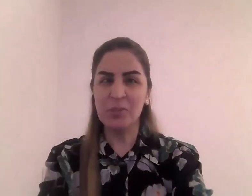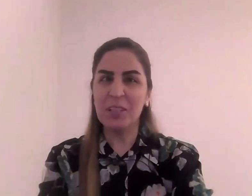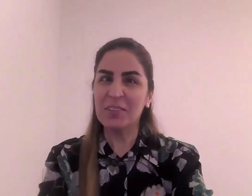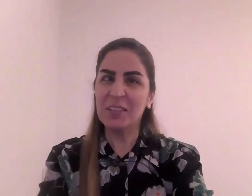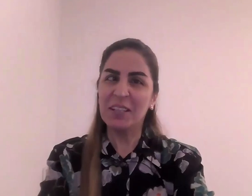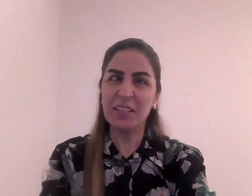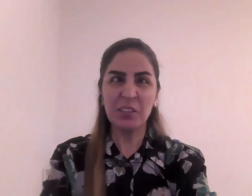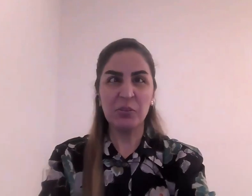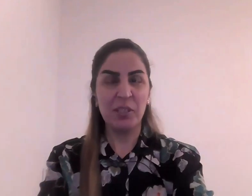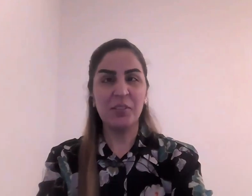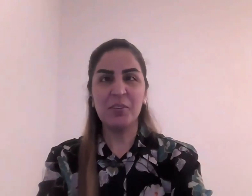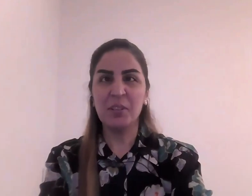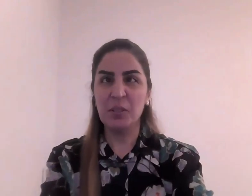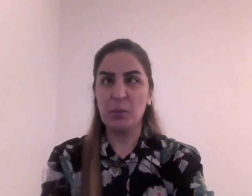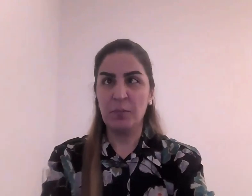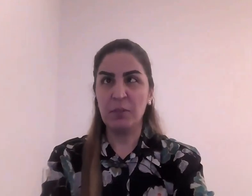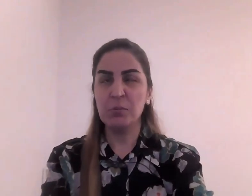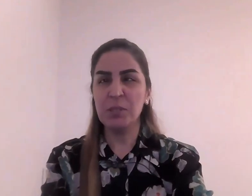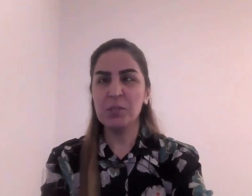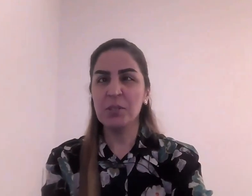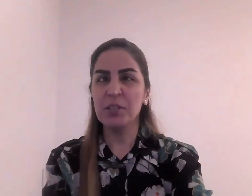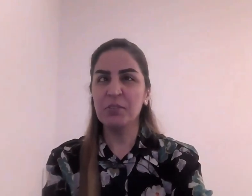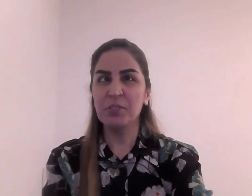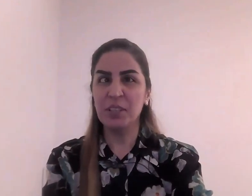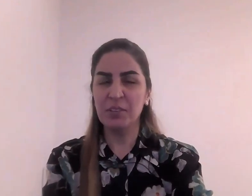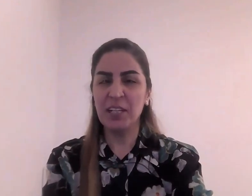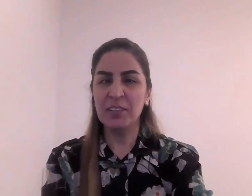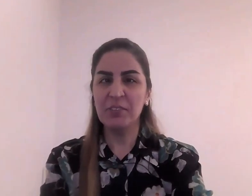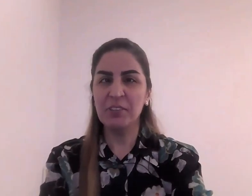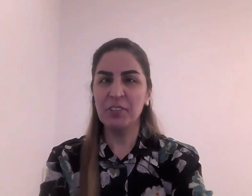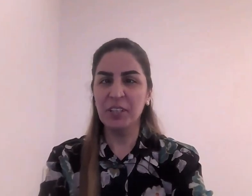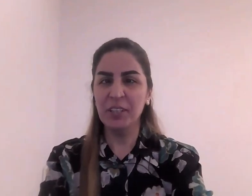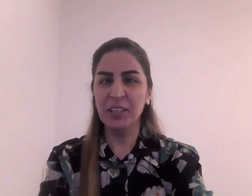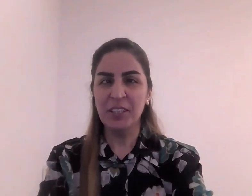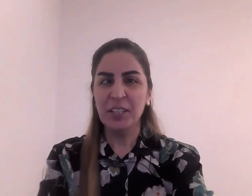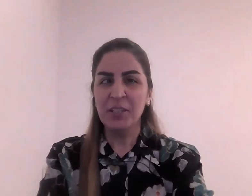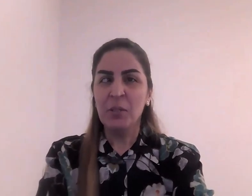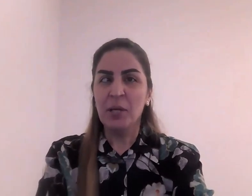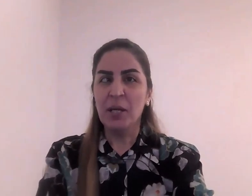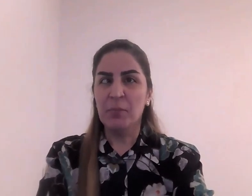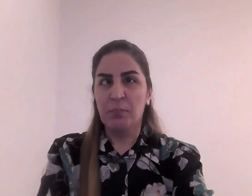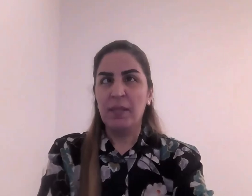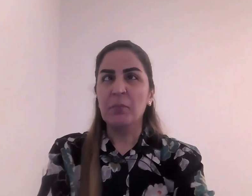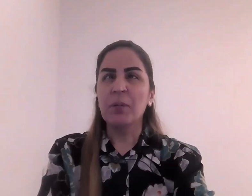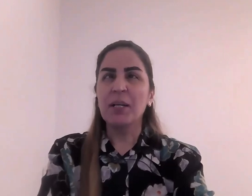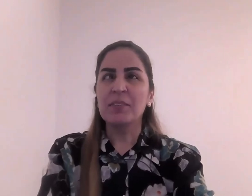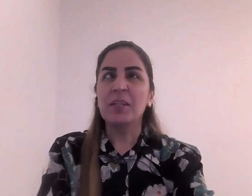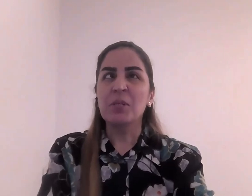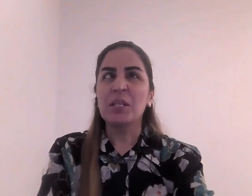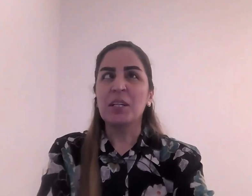like motivating and good picture of the reality of where we are. But I mean, I feel very